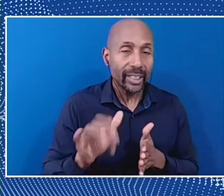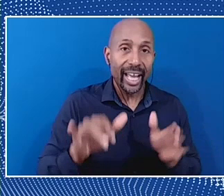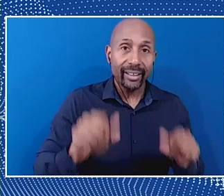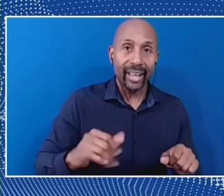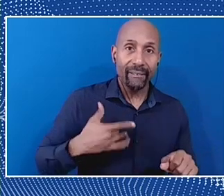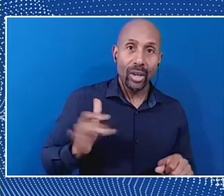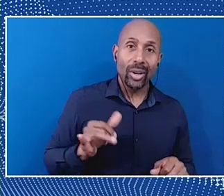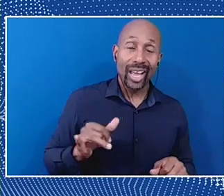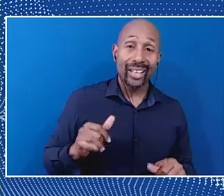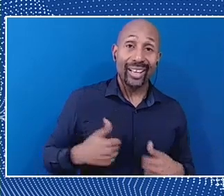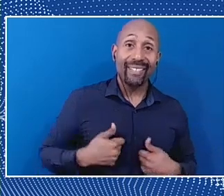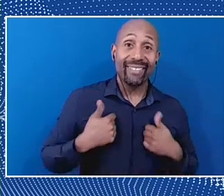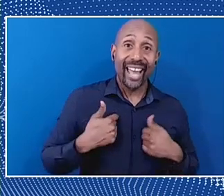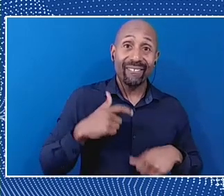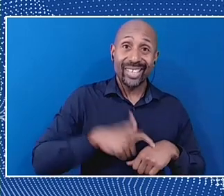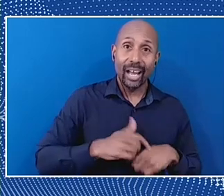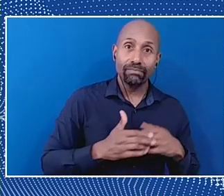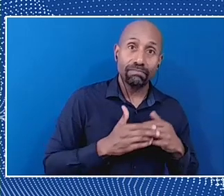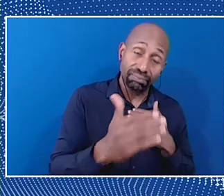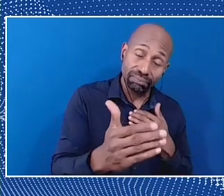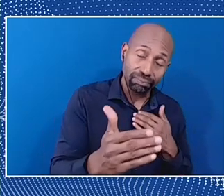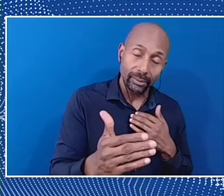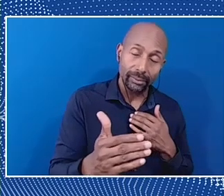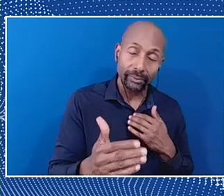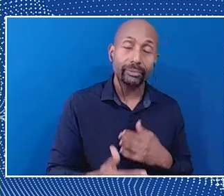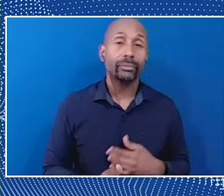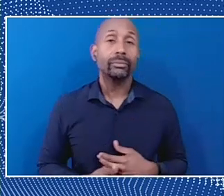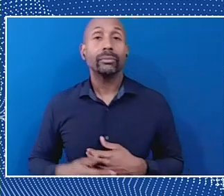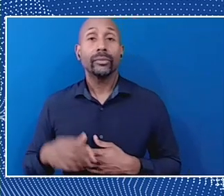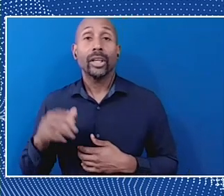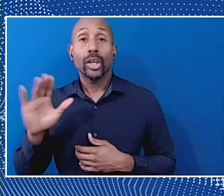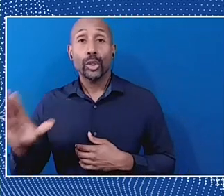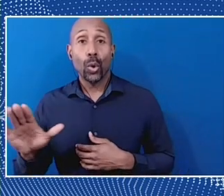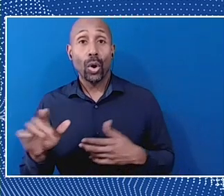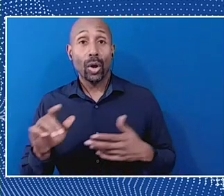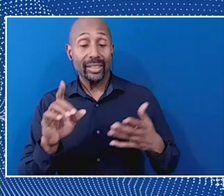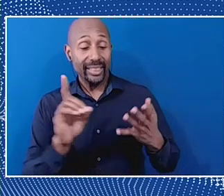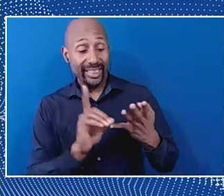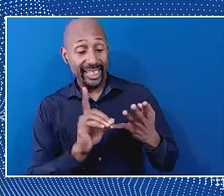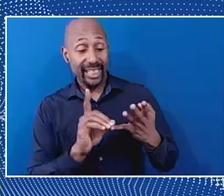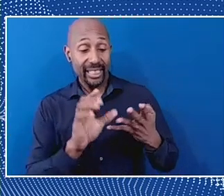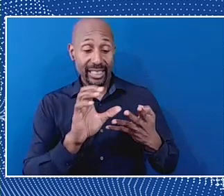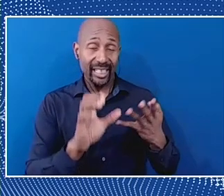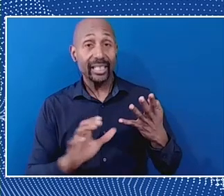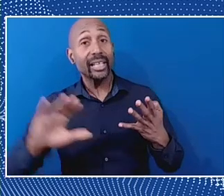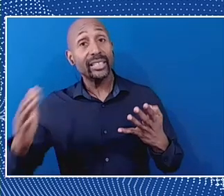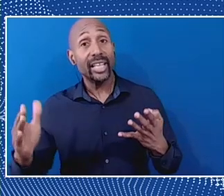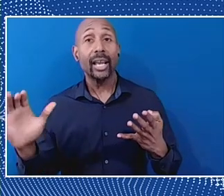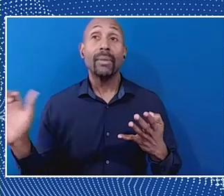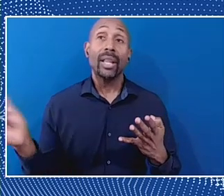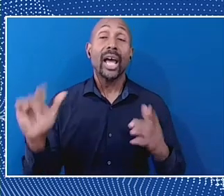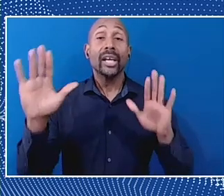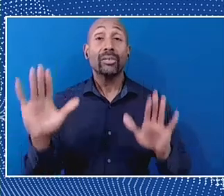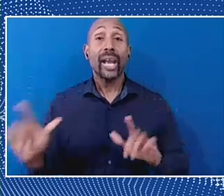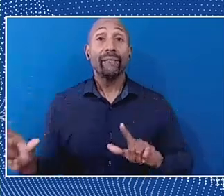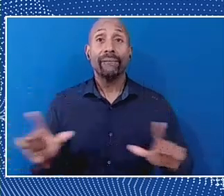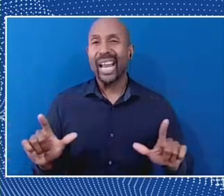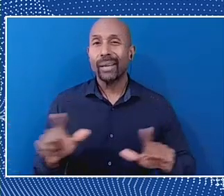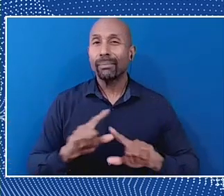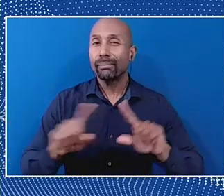great framework, but the technicality of how these things are going to be defined are really going to determine whether or not they give the justice that borrowers